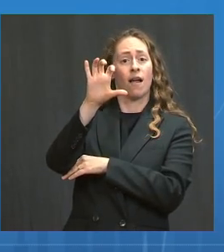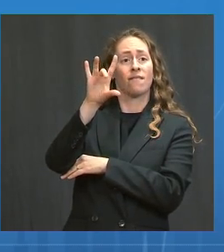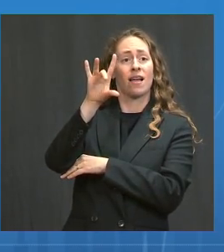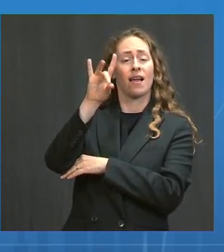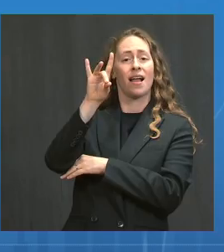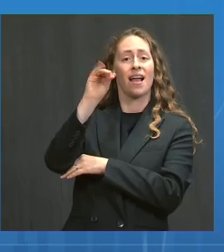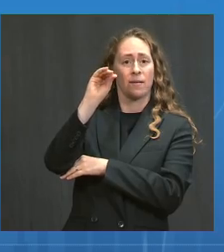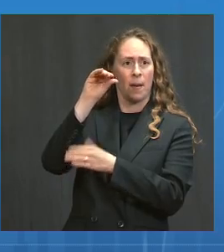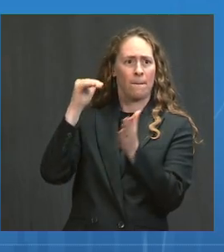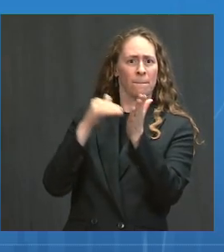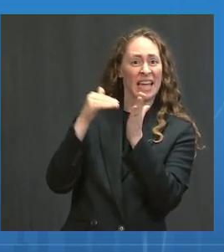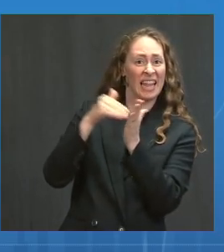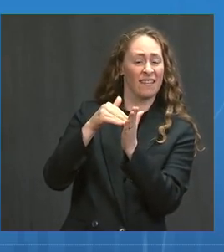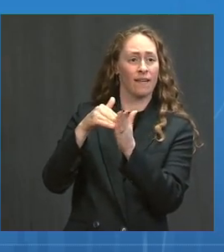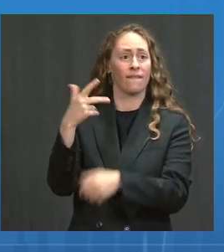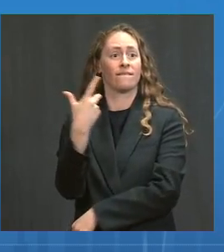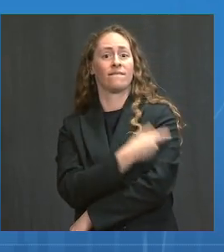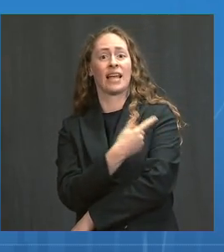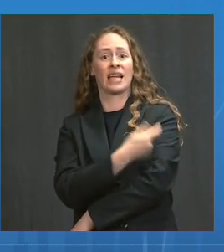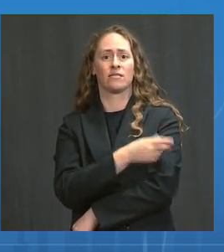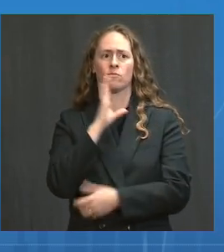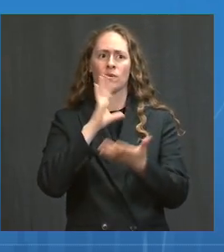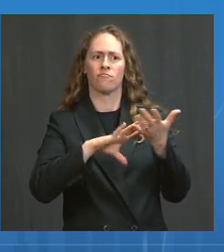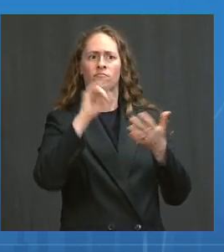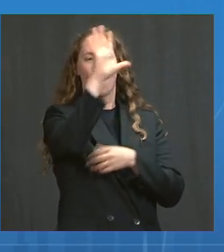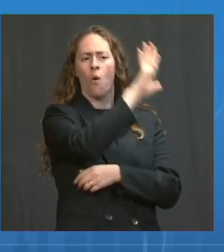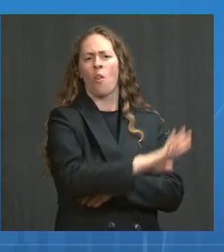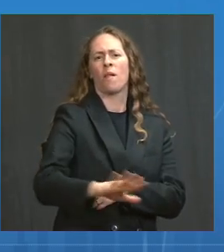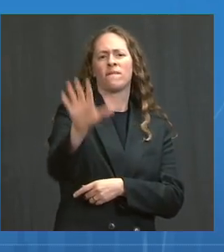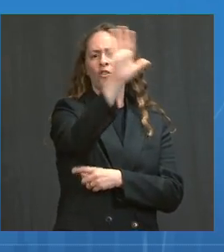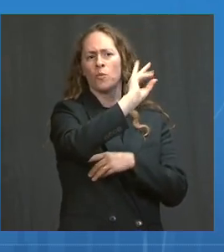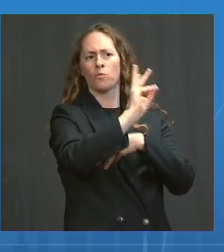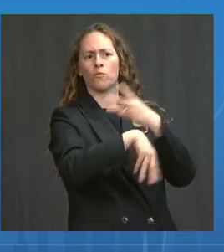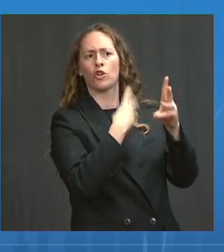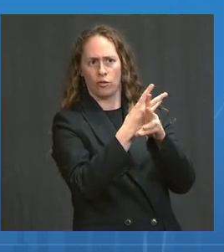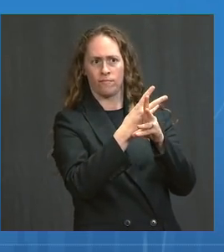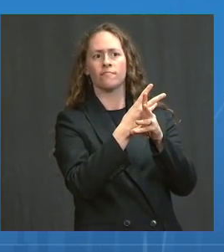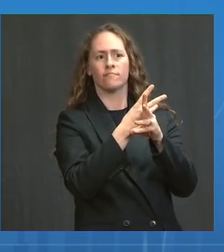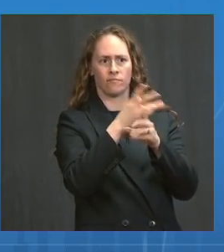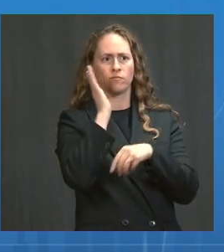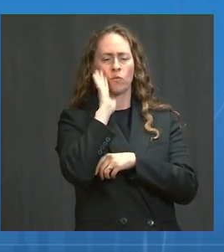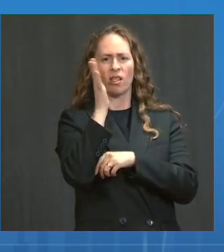including a half billion doses of Pfizer vaccine that the United States will purchase